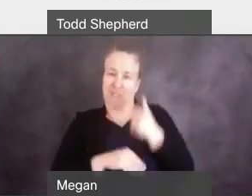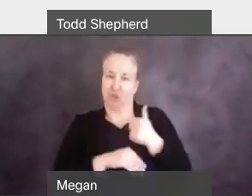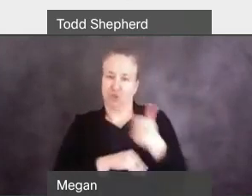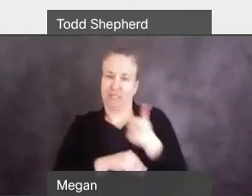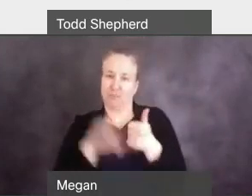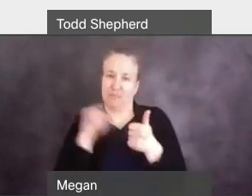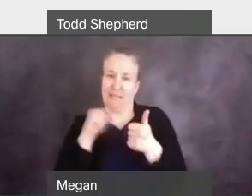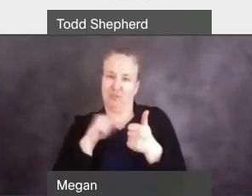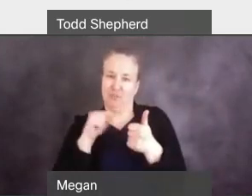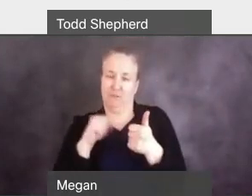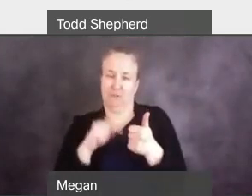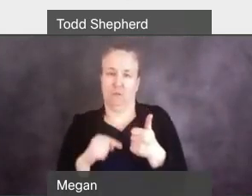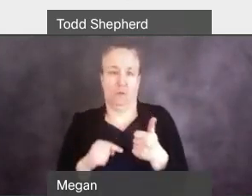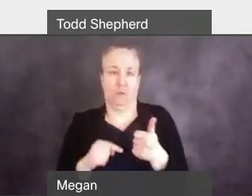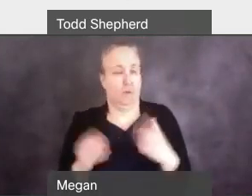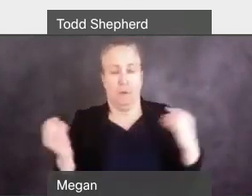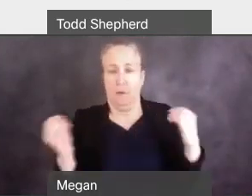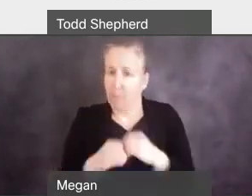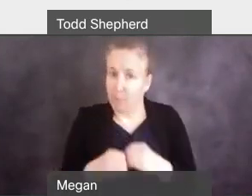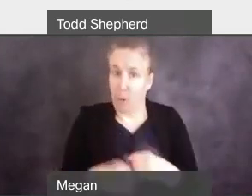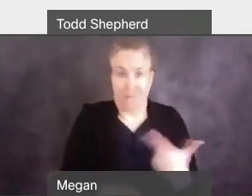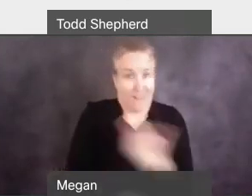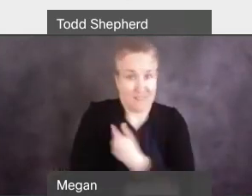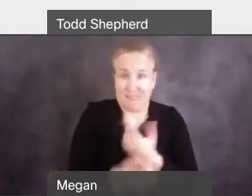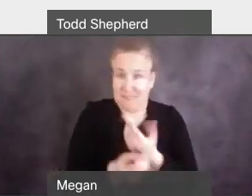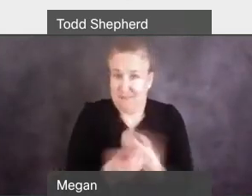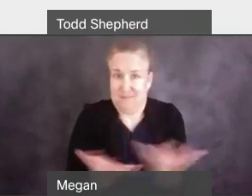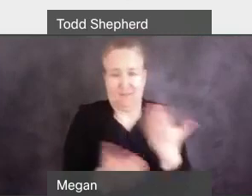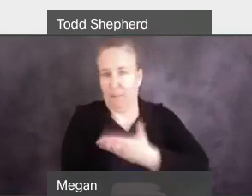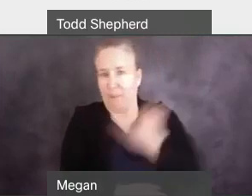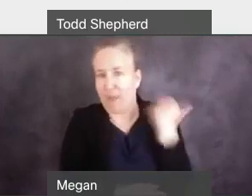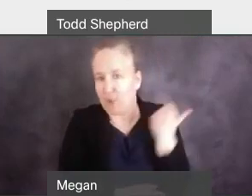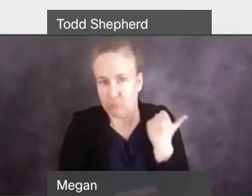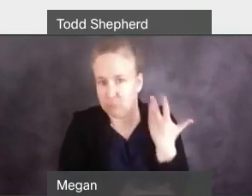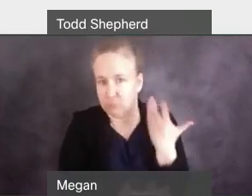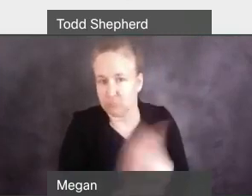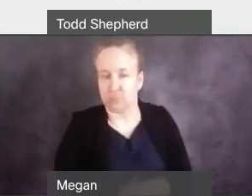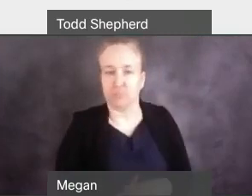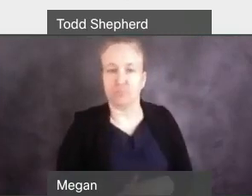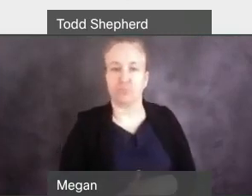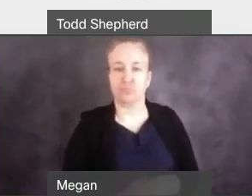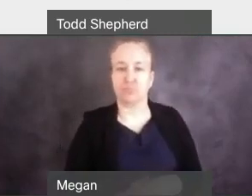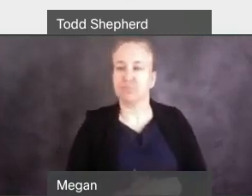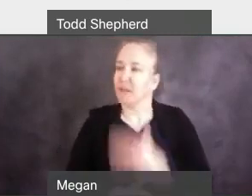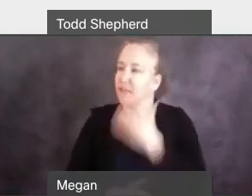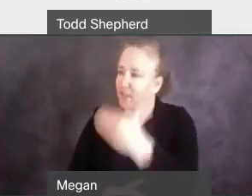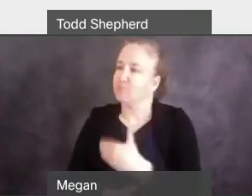more vaccine the better in terms of getting people vaccinated. thank you thanks for your time [Reporter] Thank you. Thanks for your time.